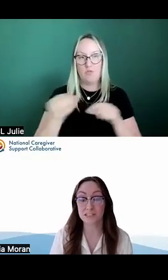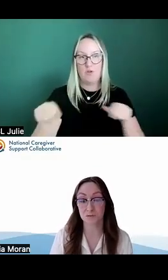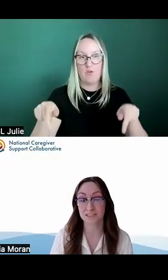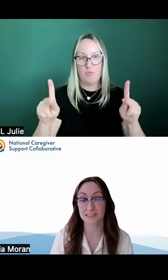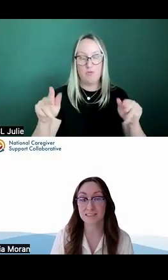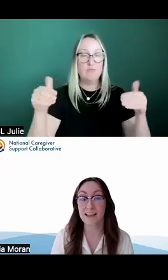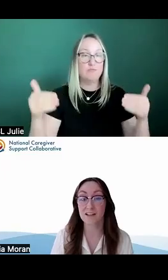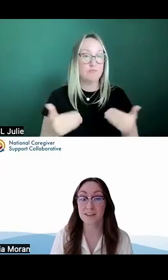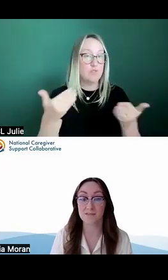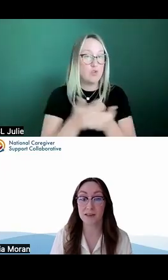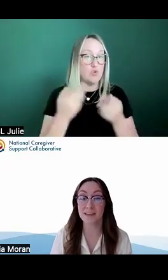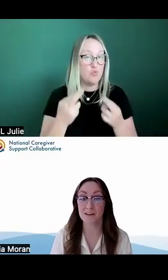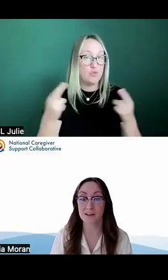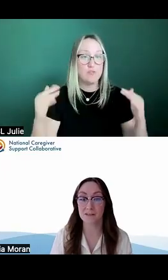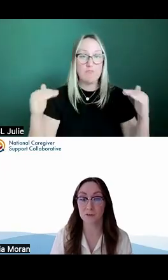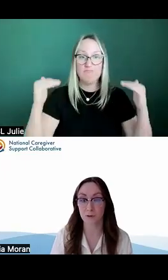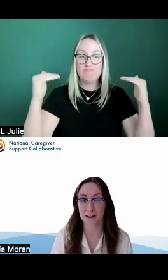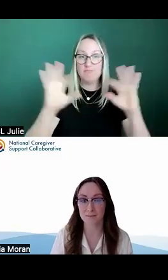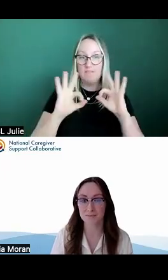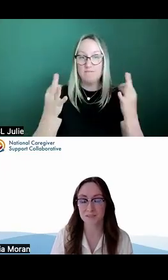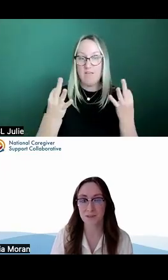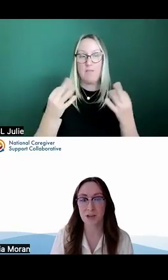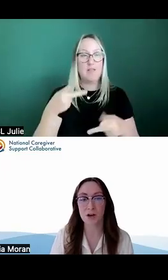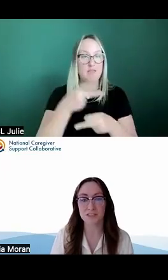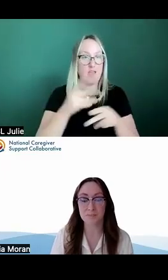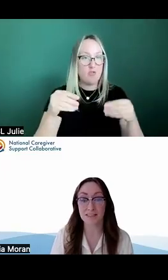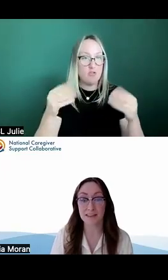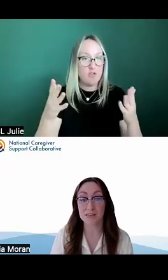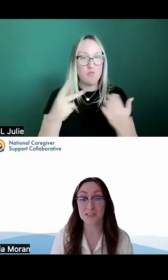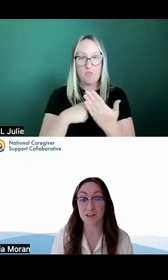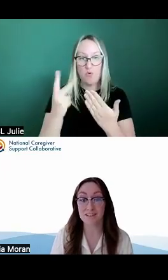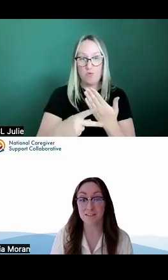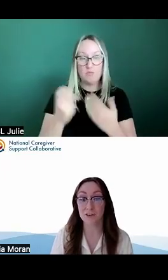Resources to Elevate Family Caregiver Programs—hosted by the Administration for